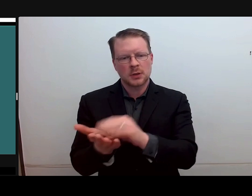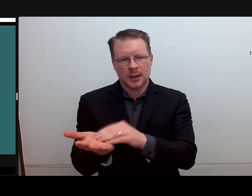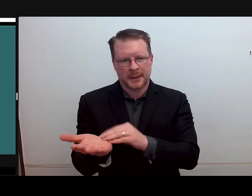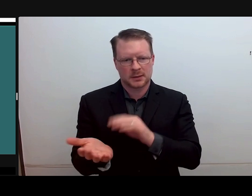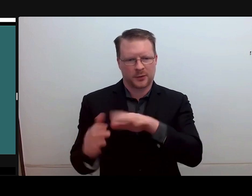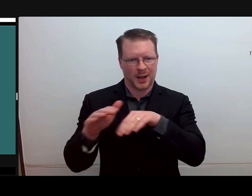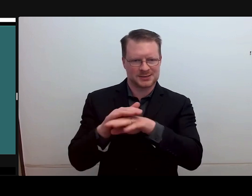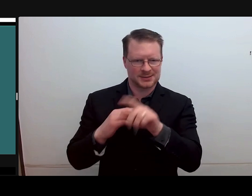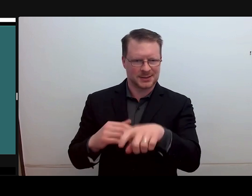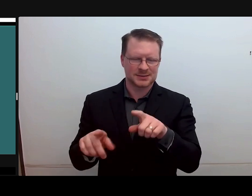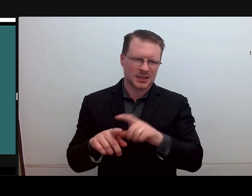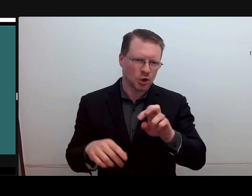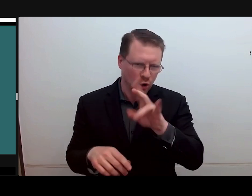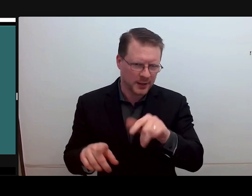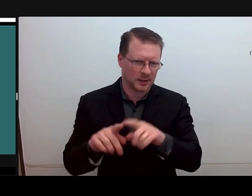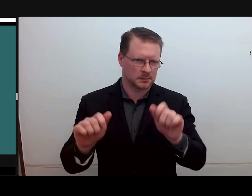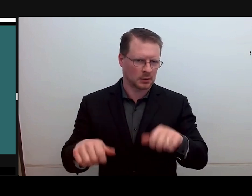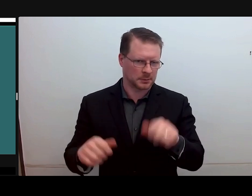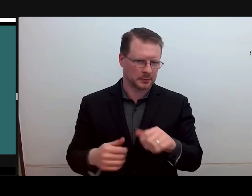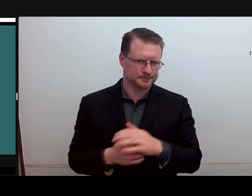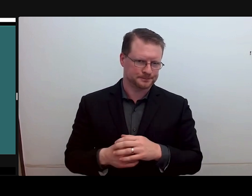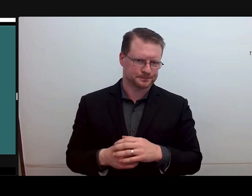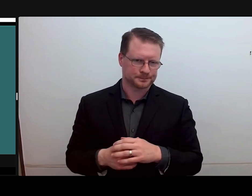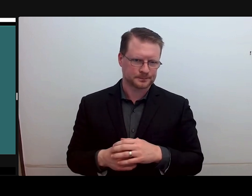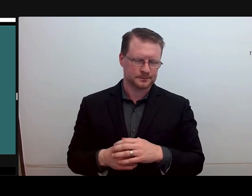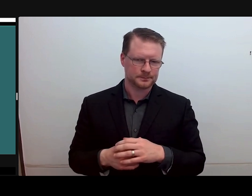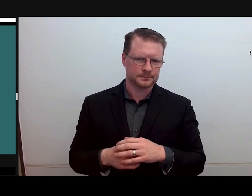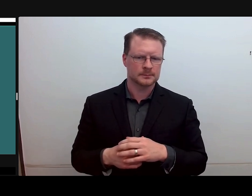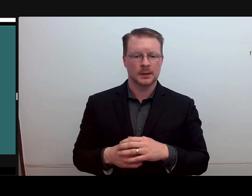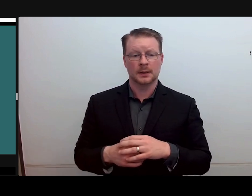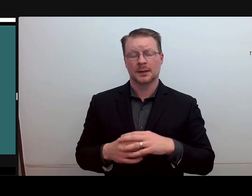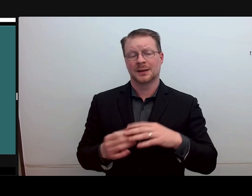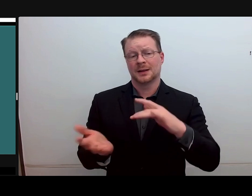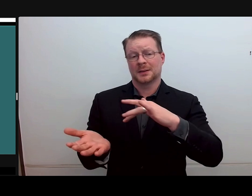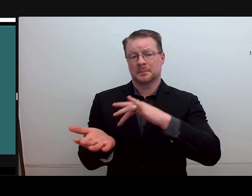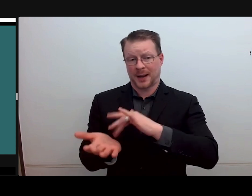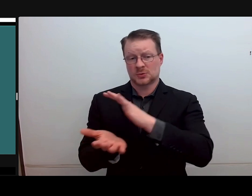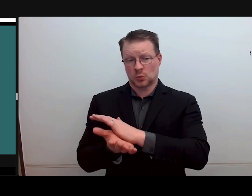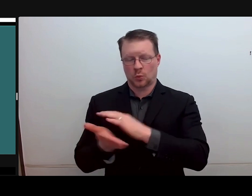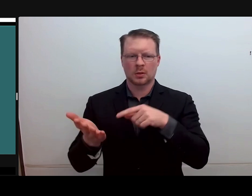We need to help people learn how to document what their needs are as early as possible.